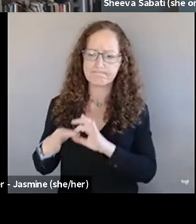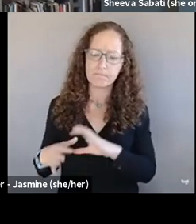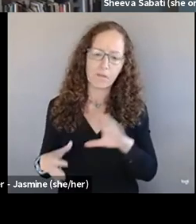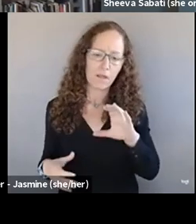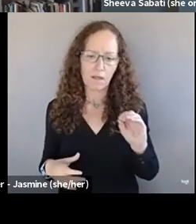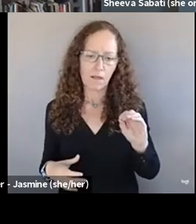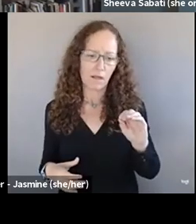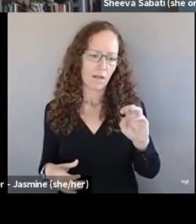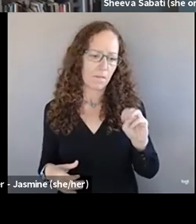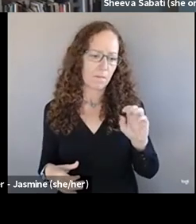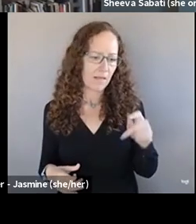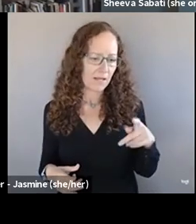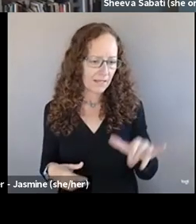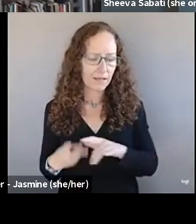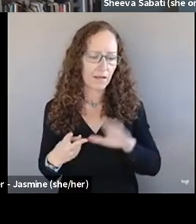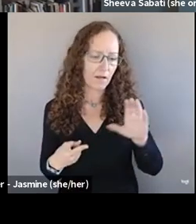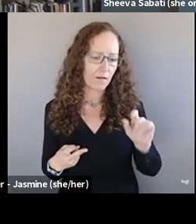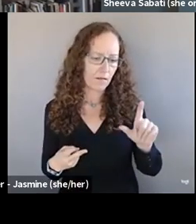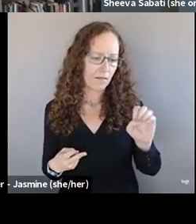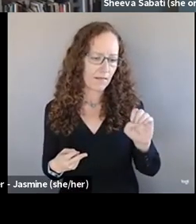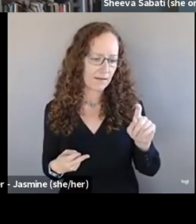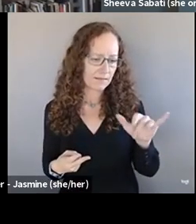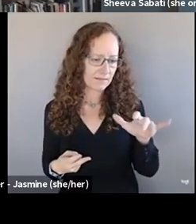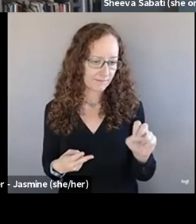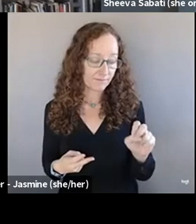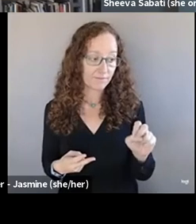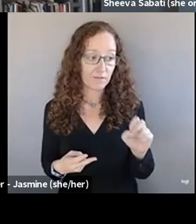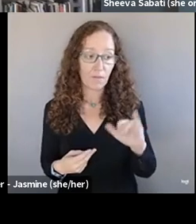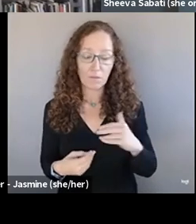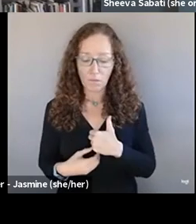squeezed out of us is we become parts of collective and we form